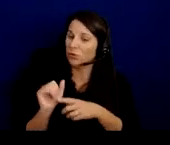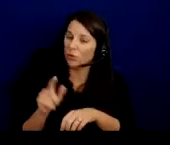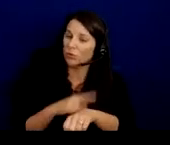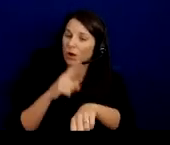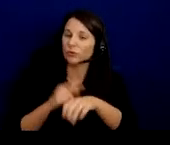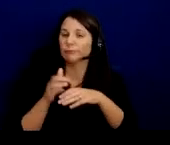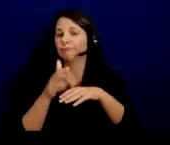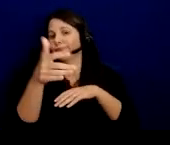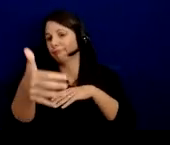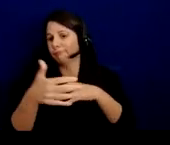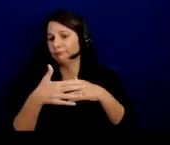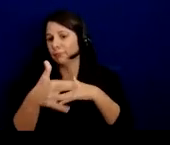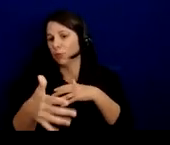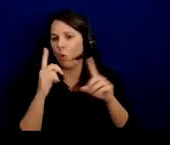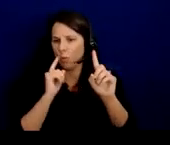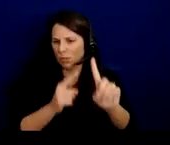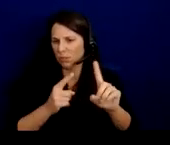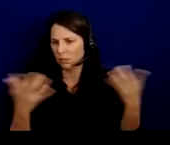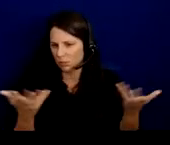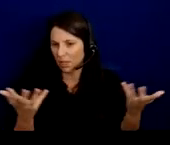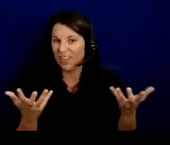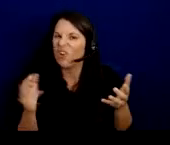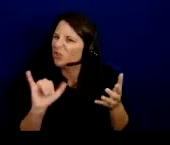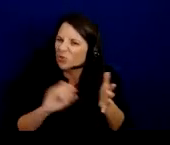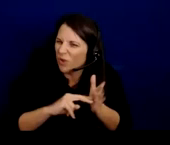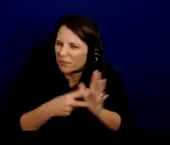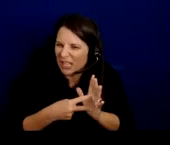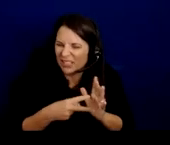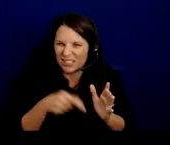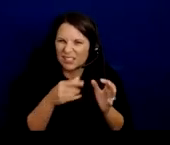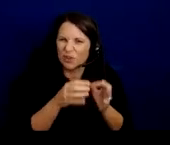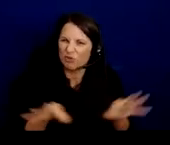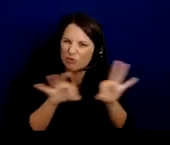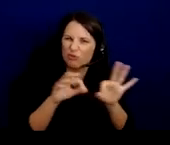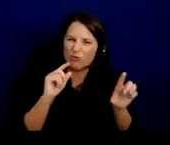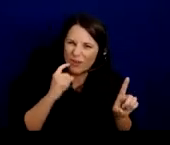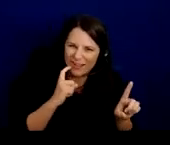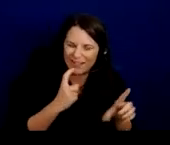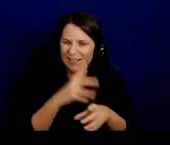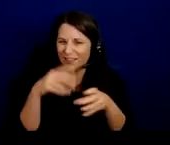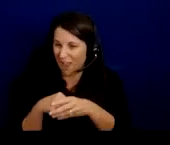And then again, like what does this mean, critically engage civic learning and how do we apply that to the to